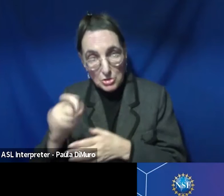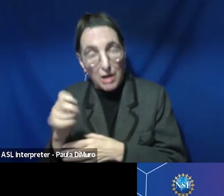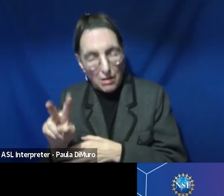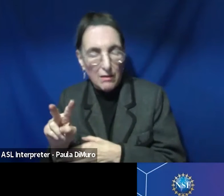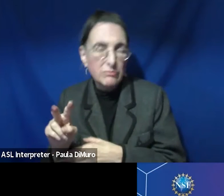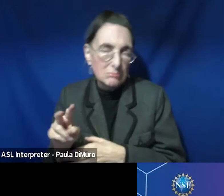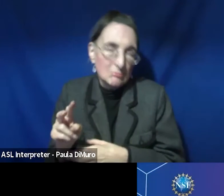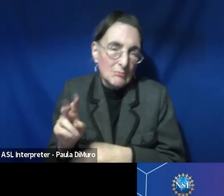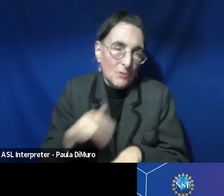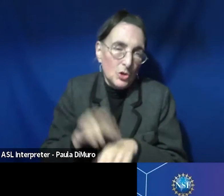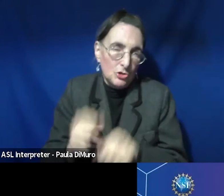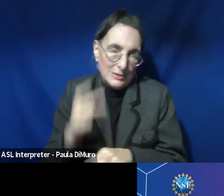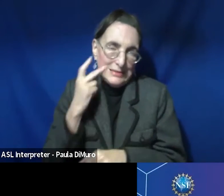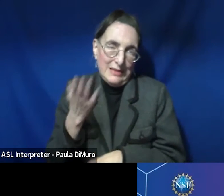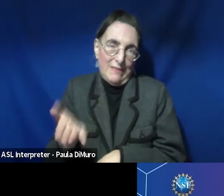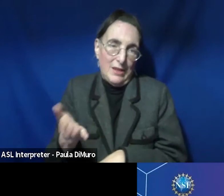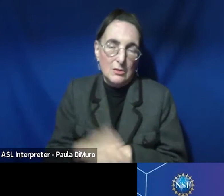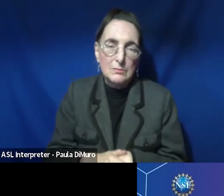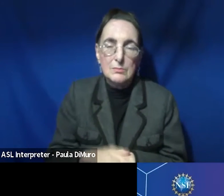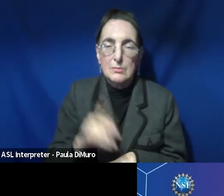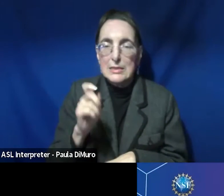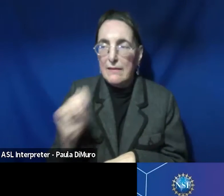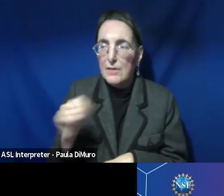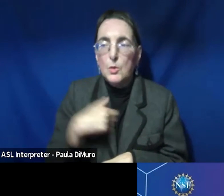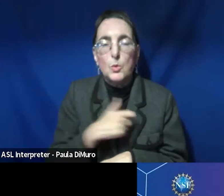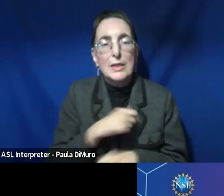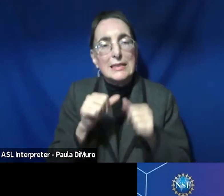Jeremy Leffler: And we're going to continue in, you know, in the new year to do quite a bit